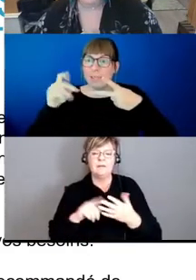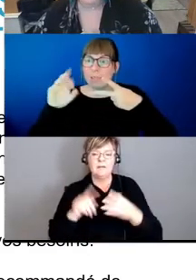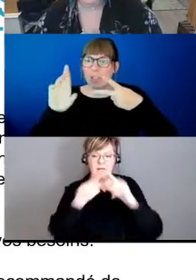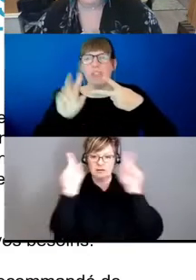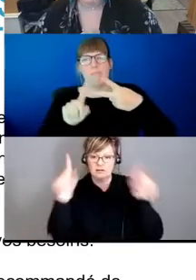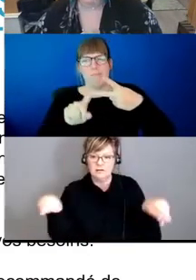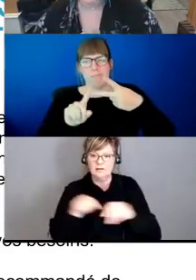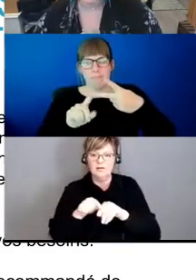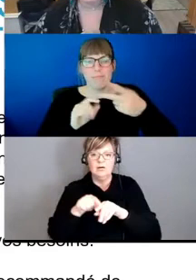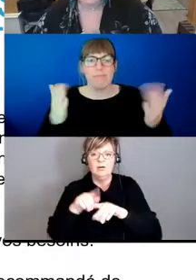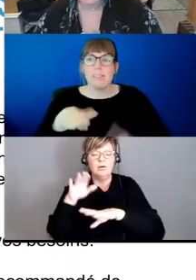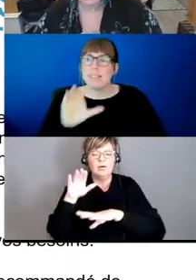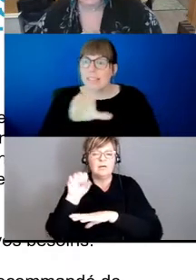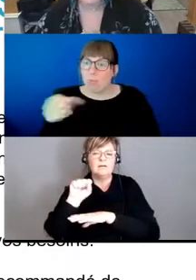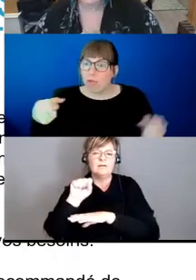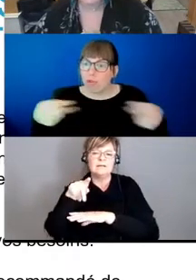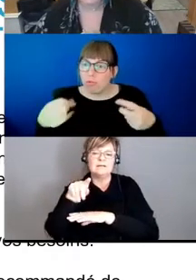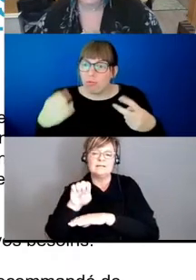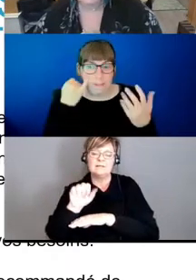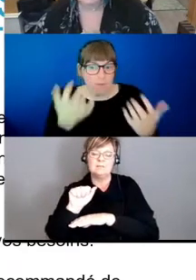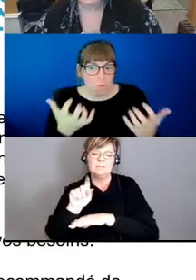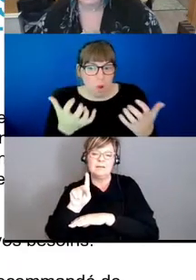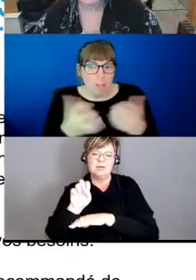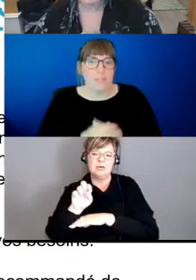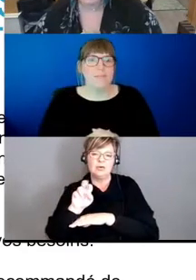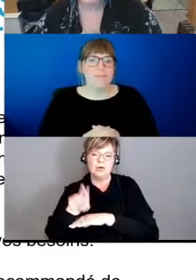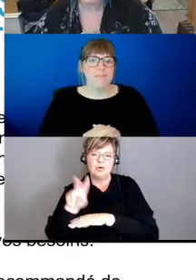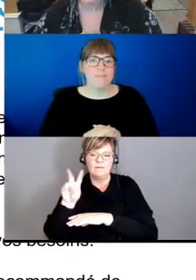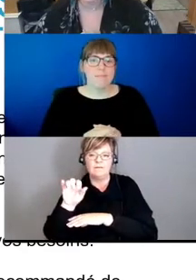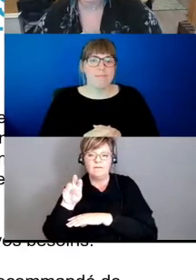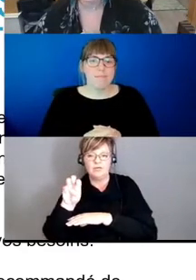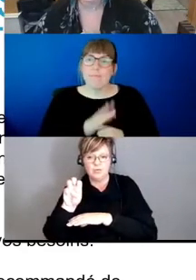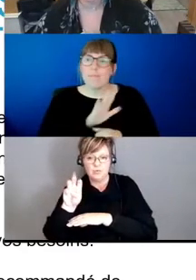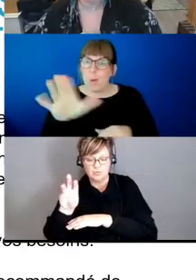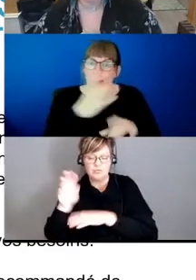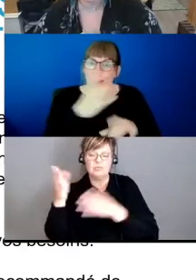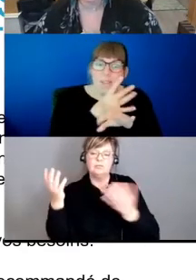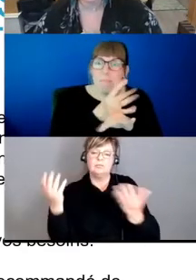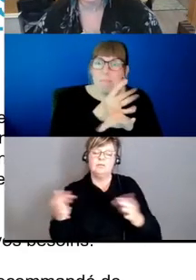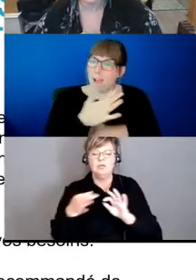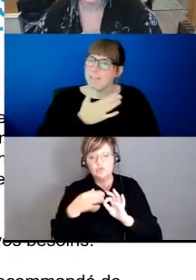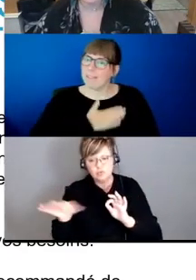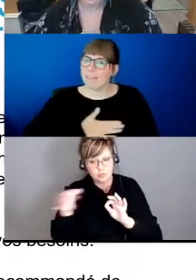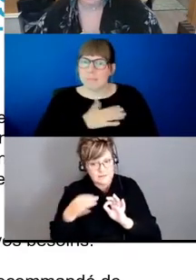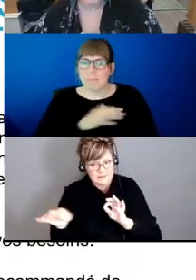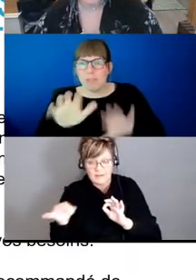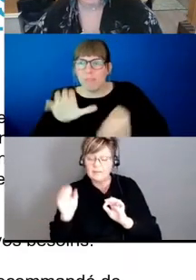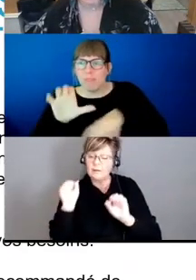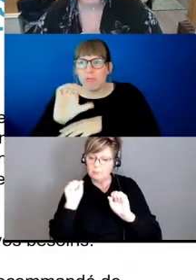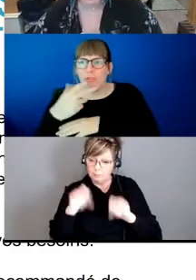OUR THOUGHTS IN THE CHAT BOX OR ON SCREEN. OUR TEAM MEMBERS ARE ON HAND TO HELP YOU WITH